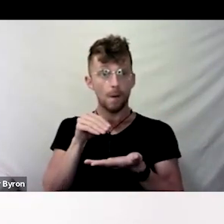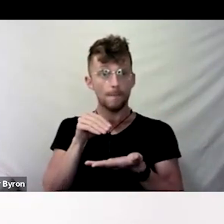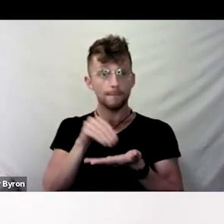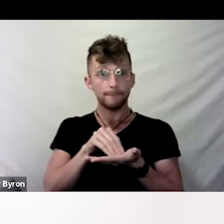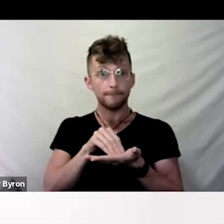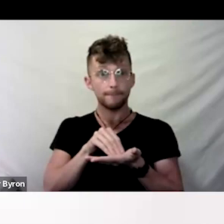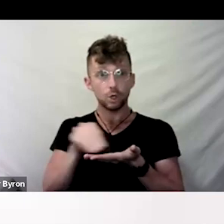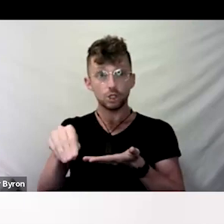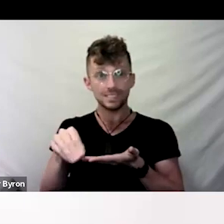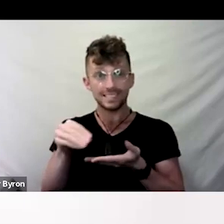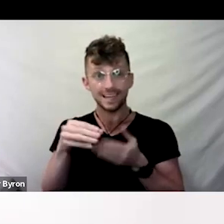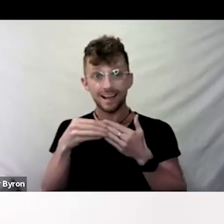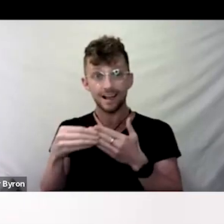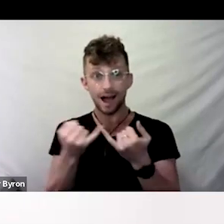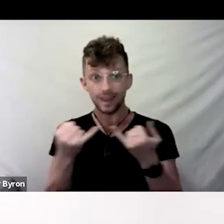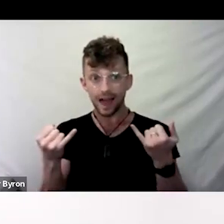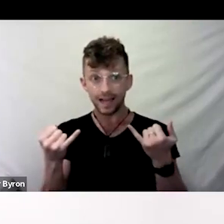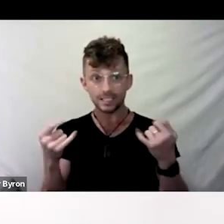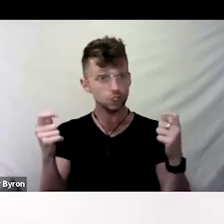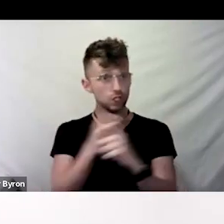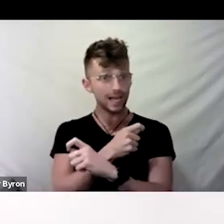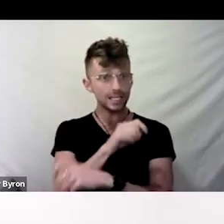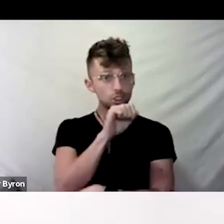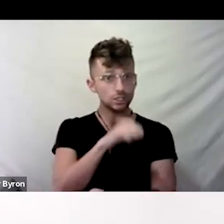Kia ora Prudence, thank you, Loren